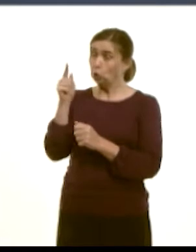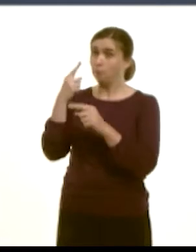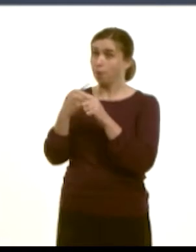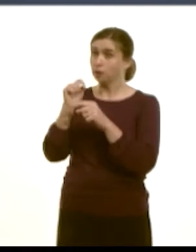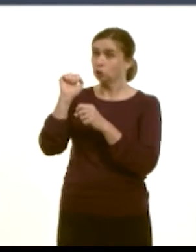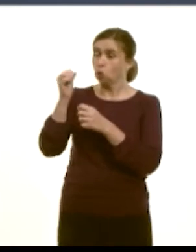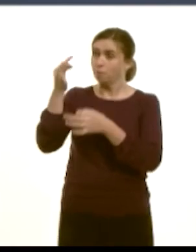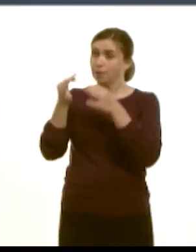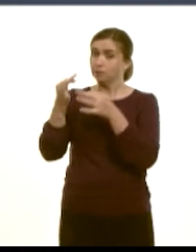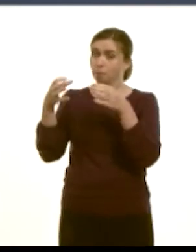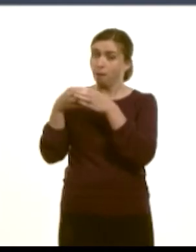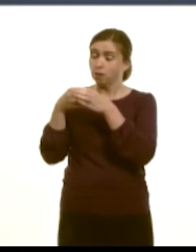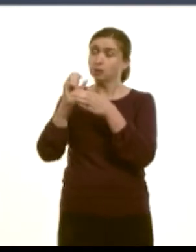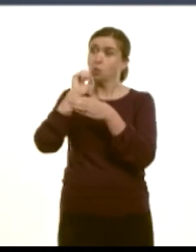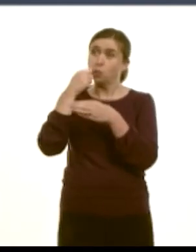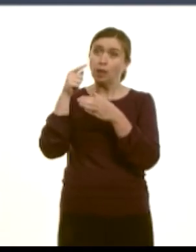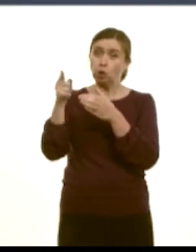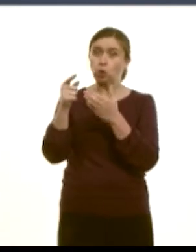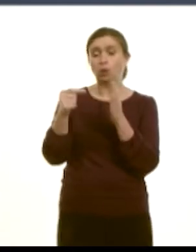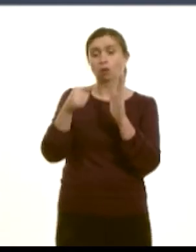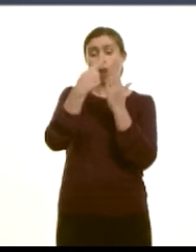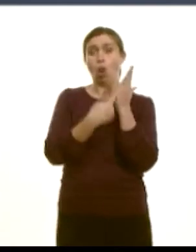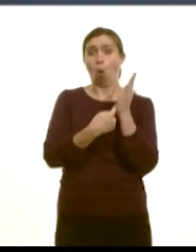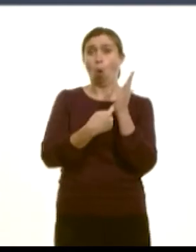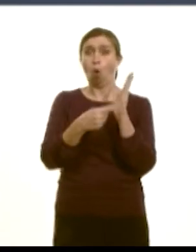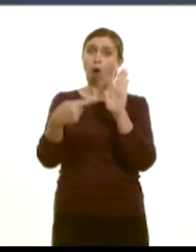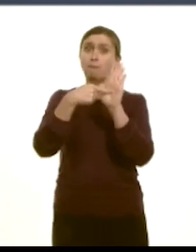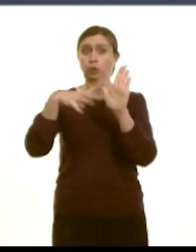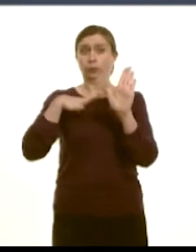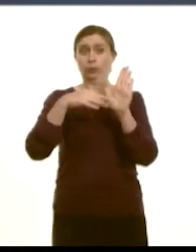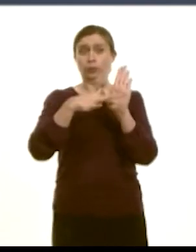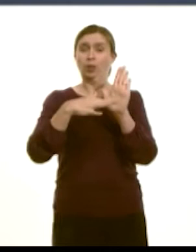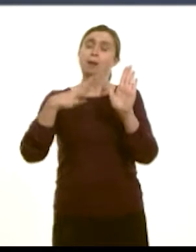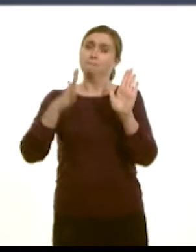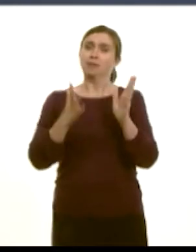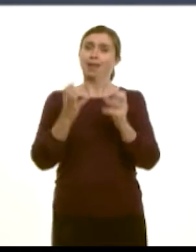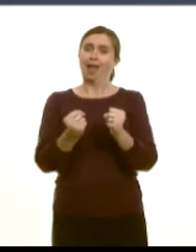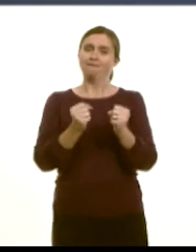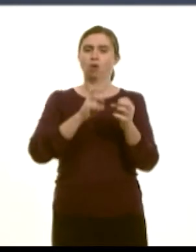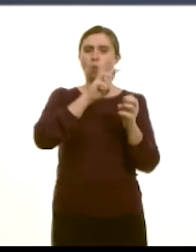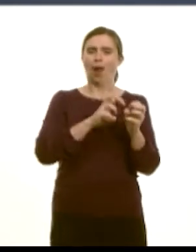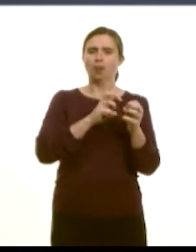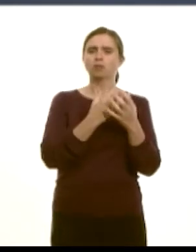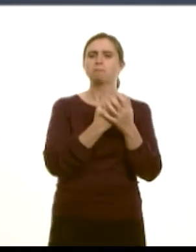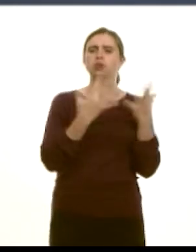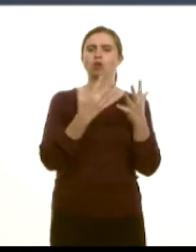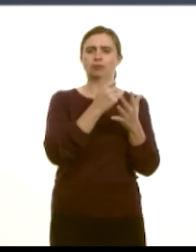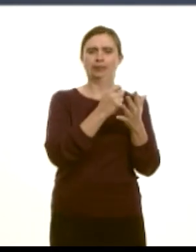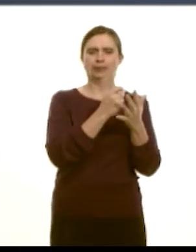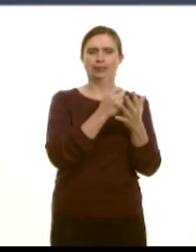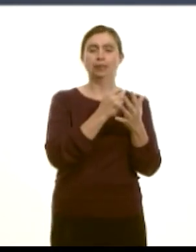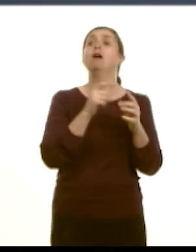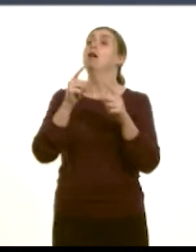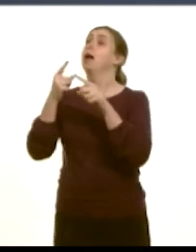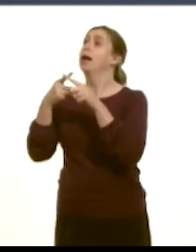in legislation requiring a majority in each nation of the UK before withdrawal from the